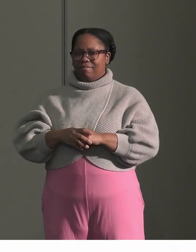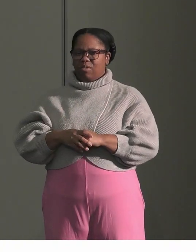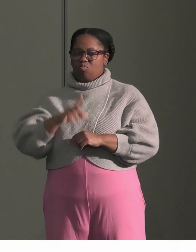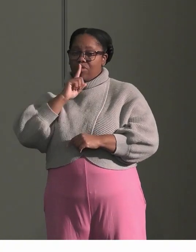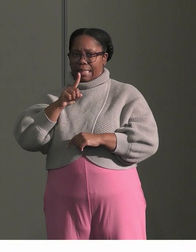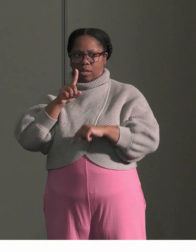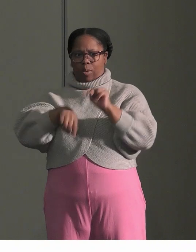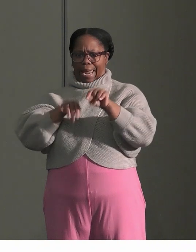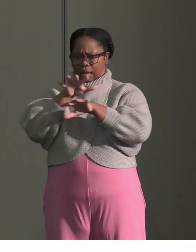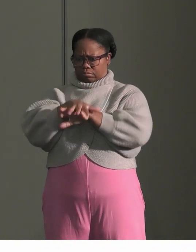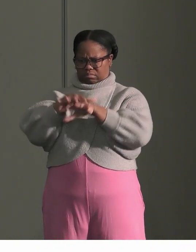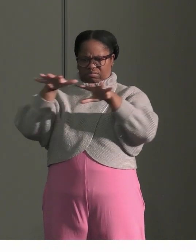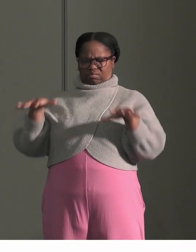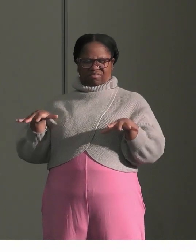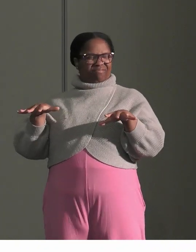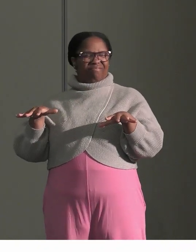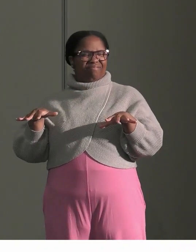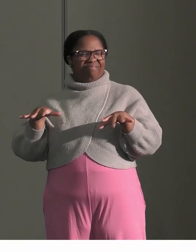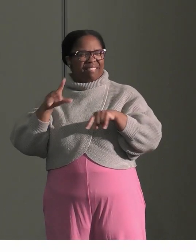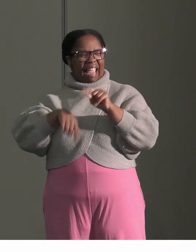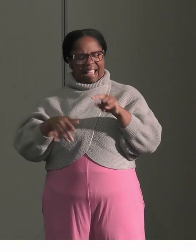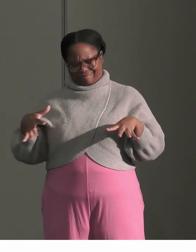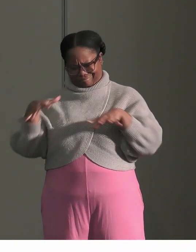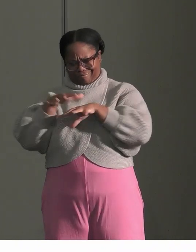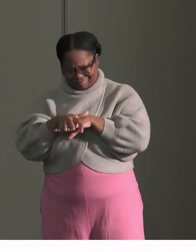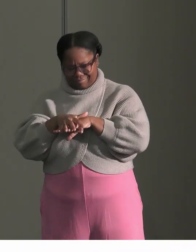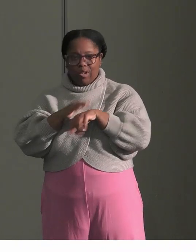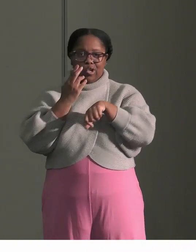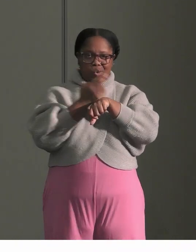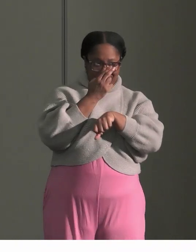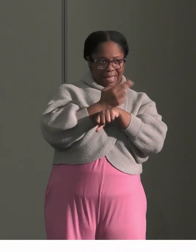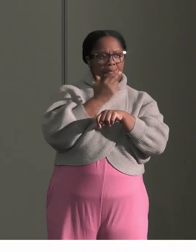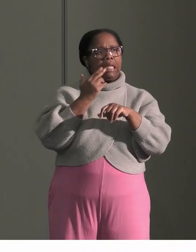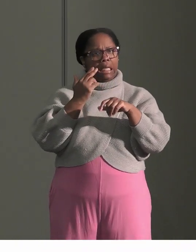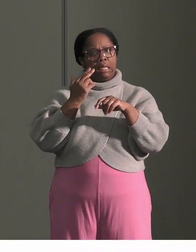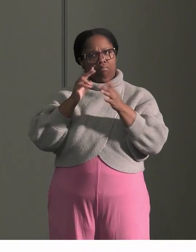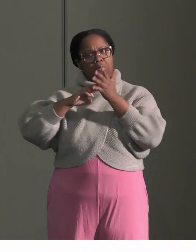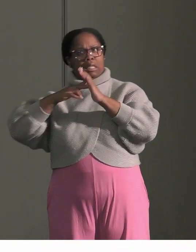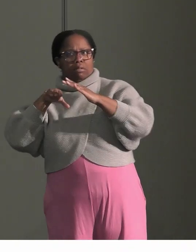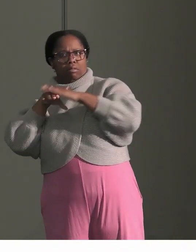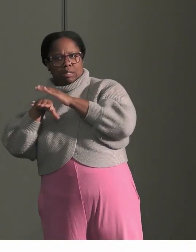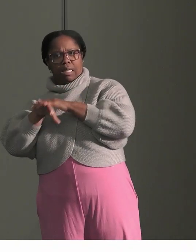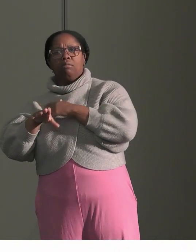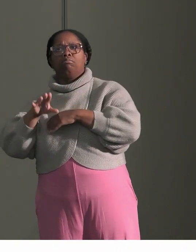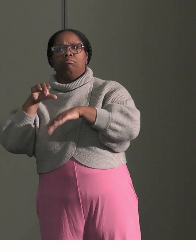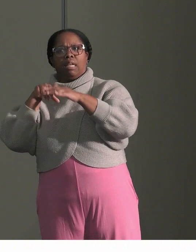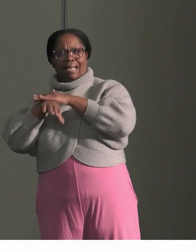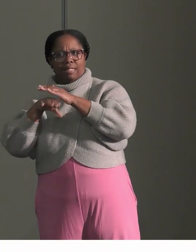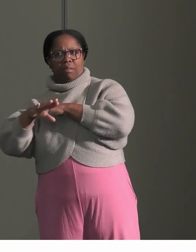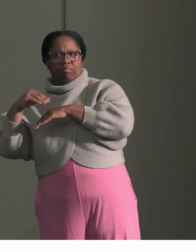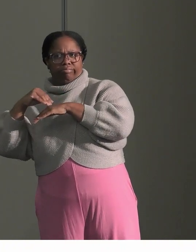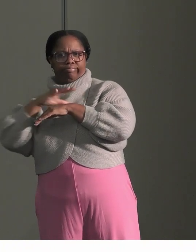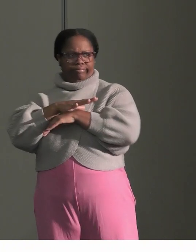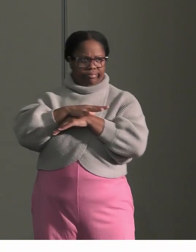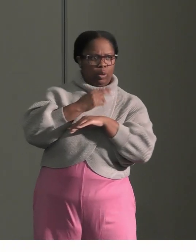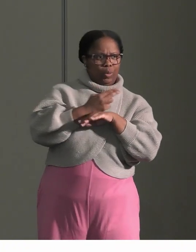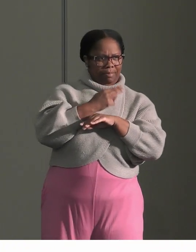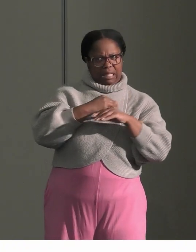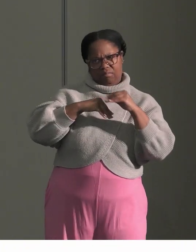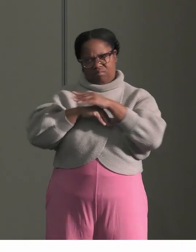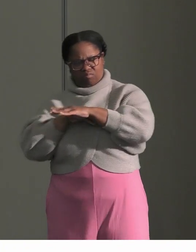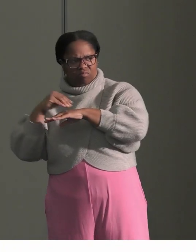from each other. Usability is accessibility and accessibility is usability they are finding both